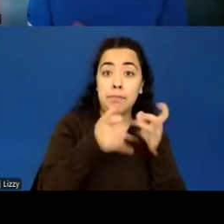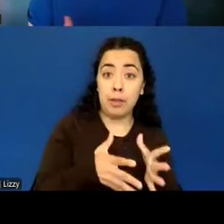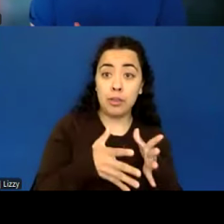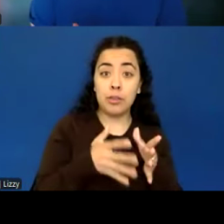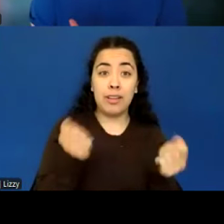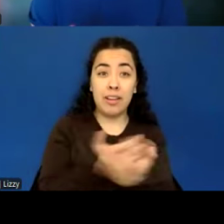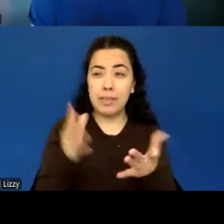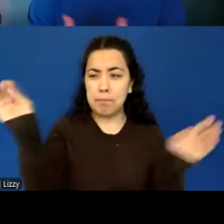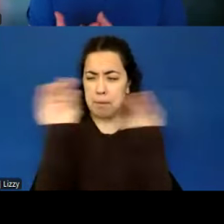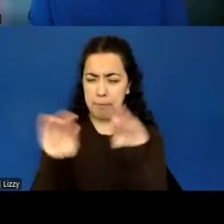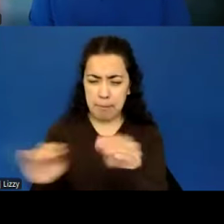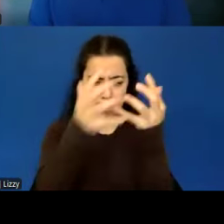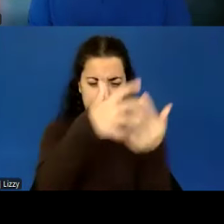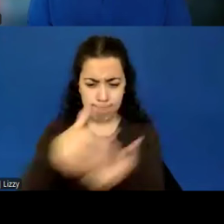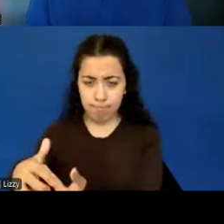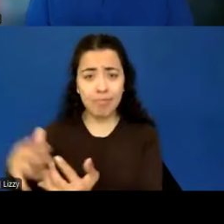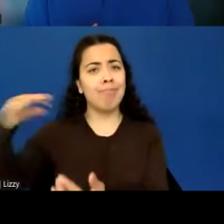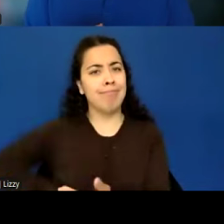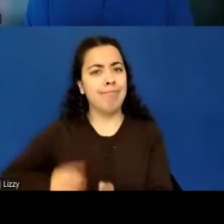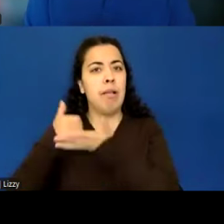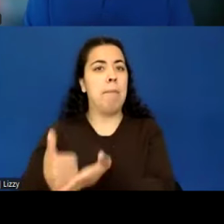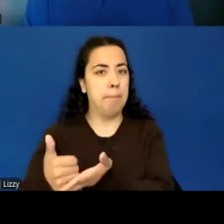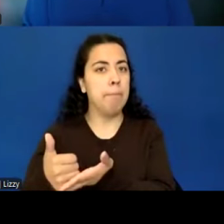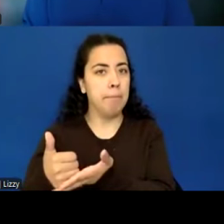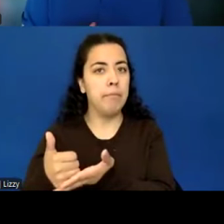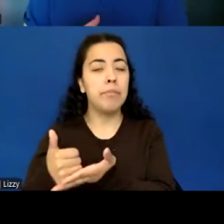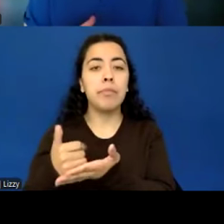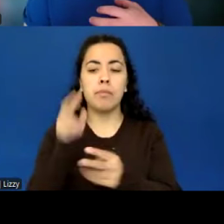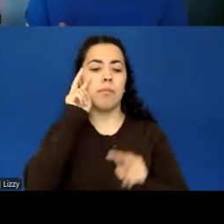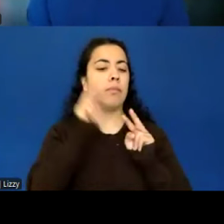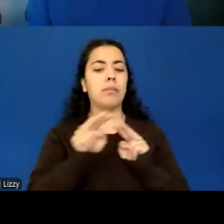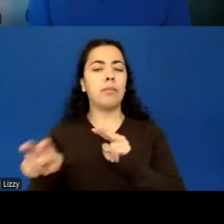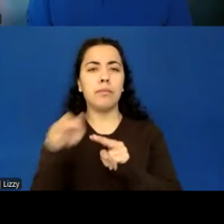Because you also want to make sure you are keeping an eye on not having any regression that's